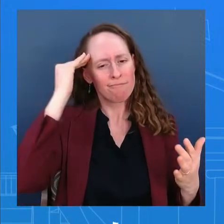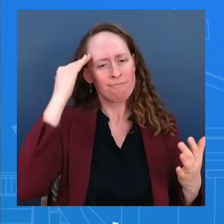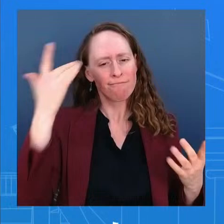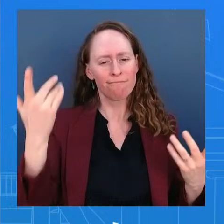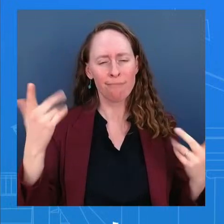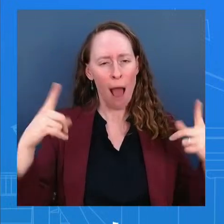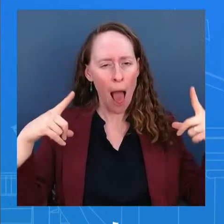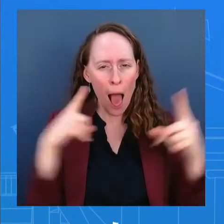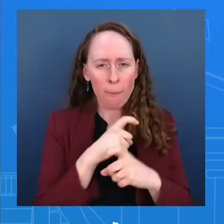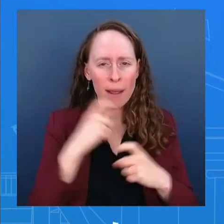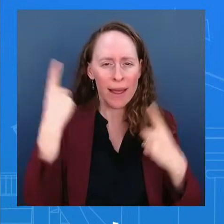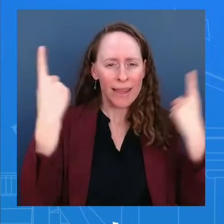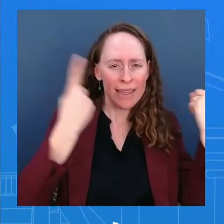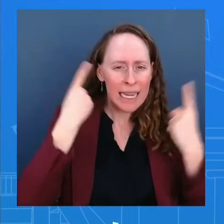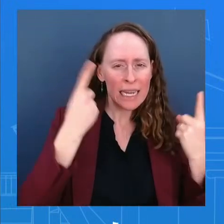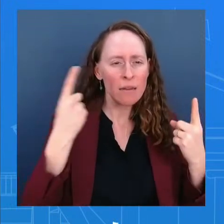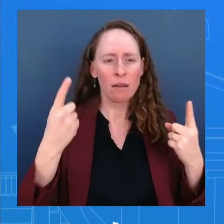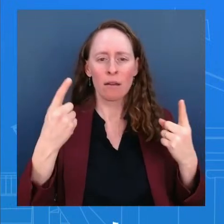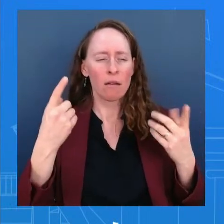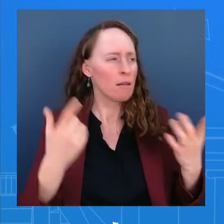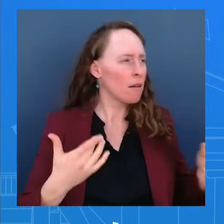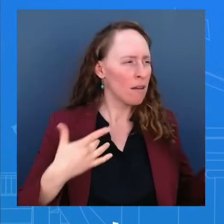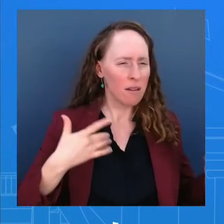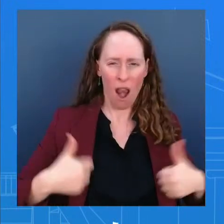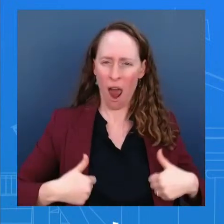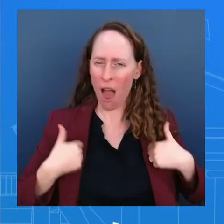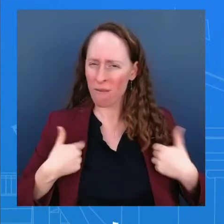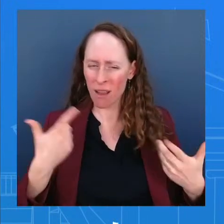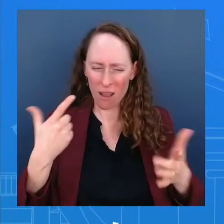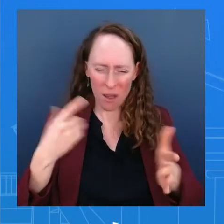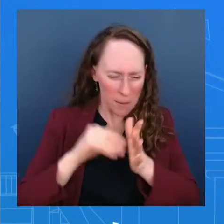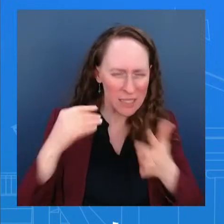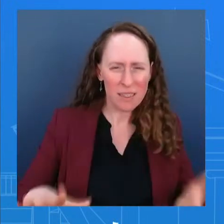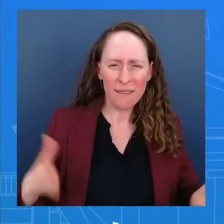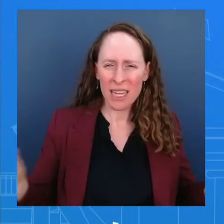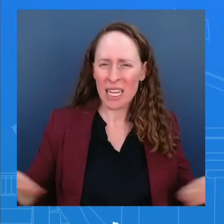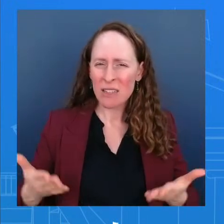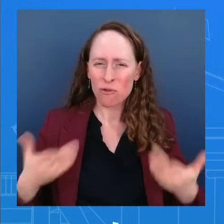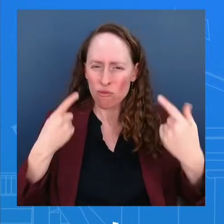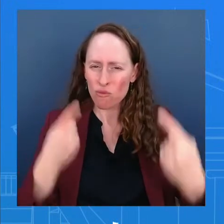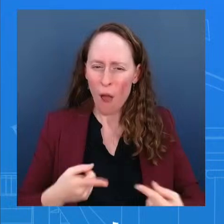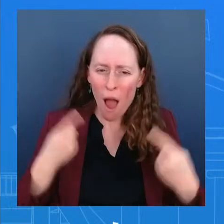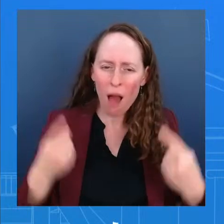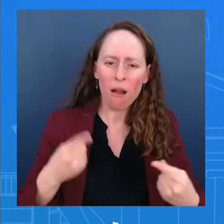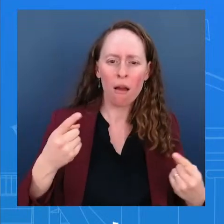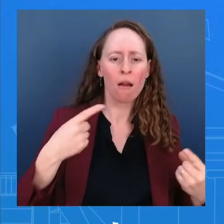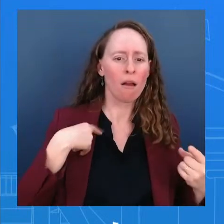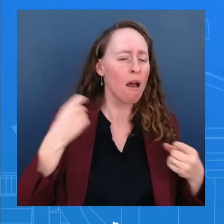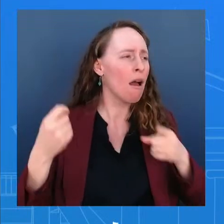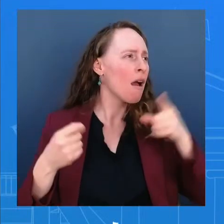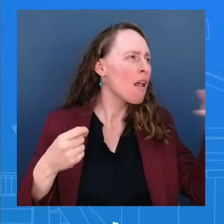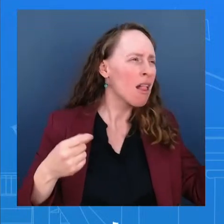and another thing about alliances. And a vote doesn’t mean that it’s a rejection of everything President Biden has done